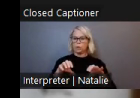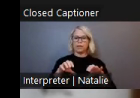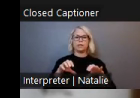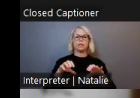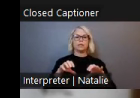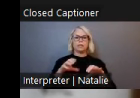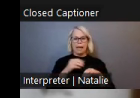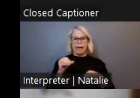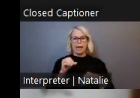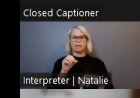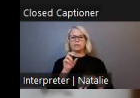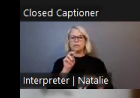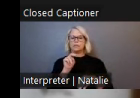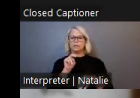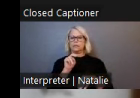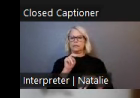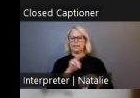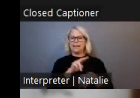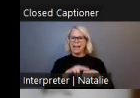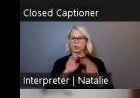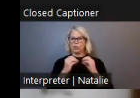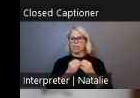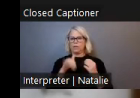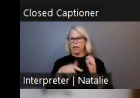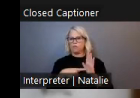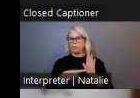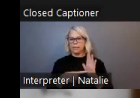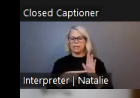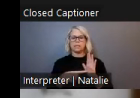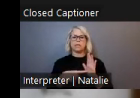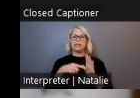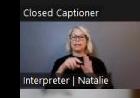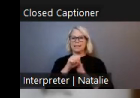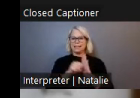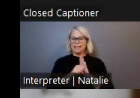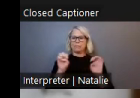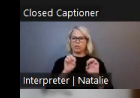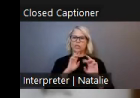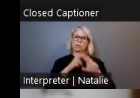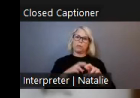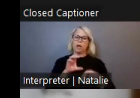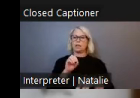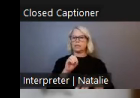organization that represents the state emergency response commissions and planning committees